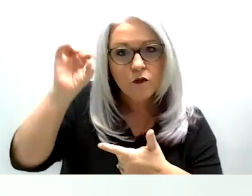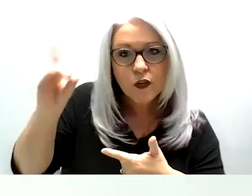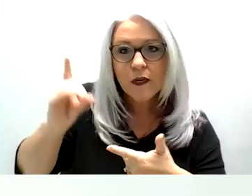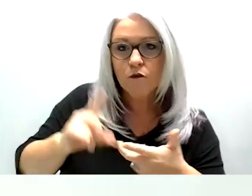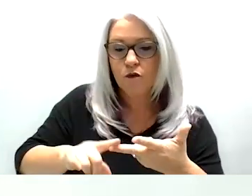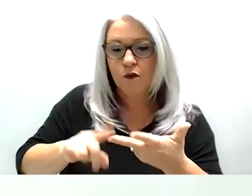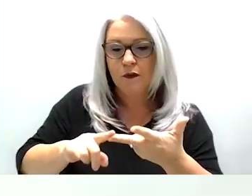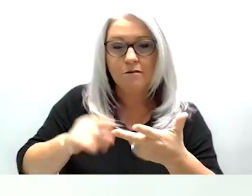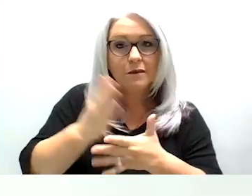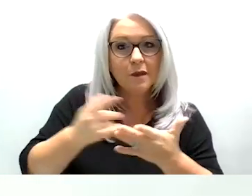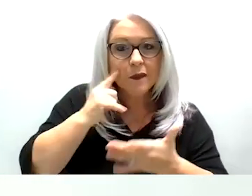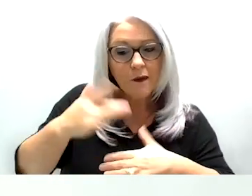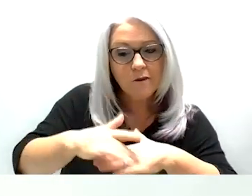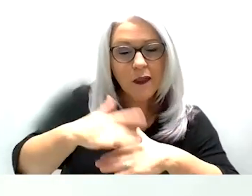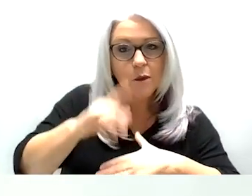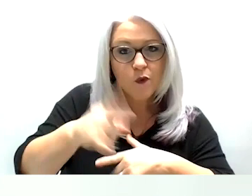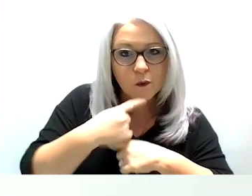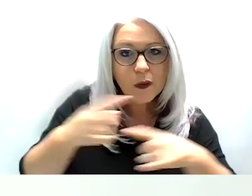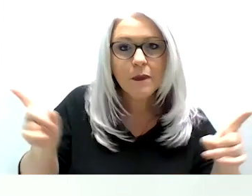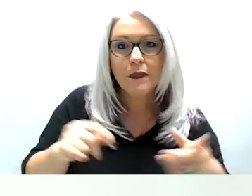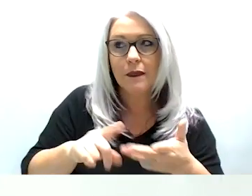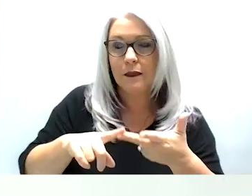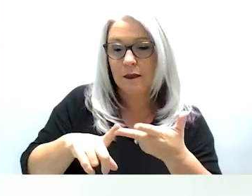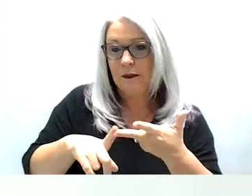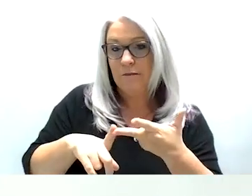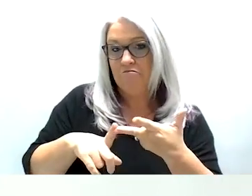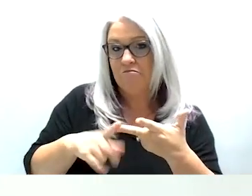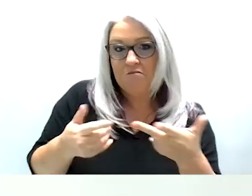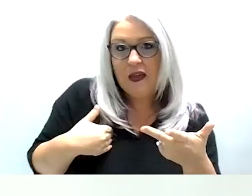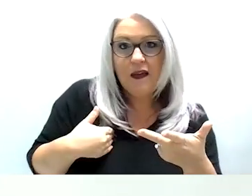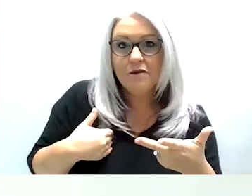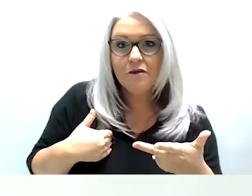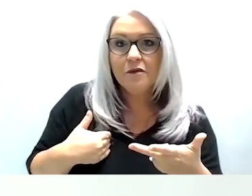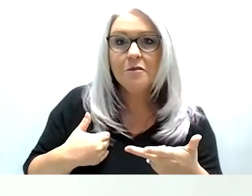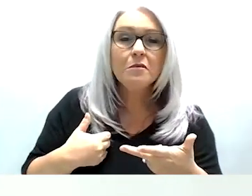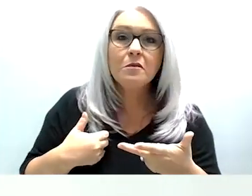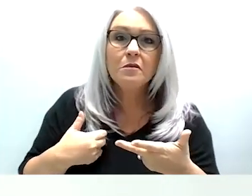public in order to be able to have just a couple things made a little bit more accessible to